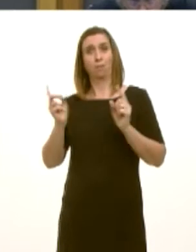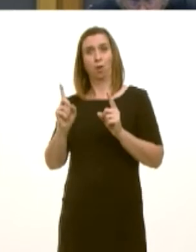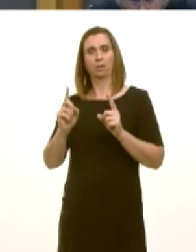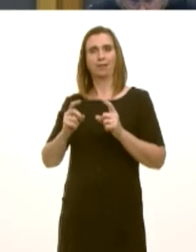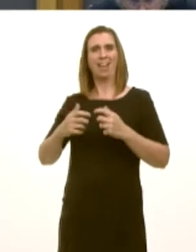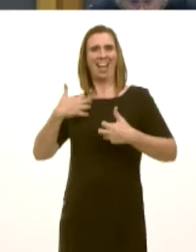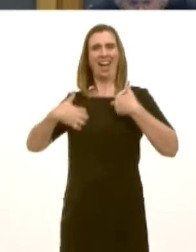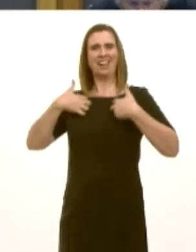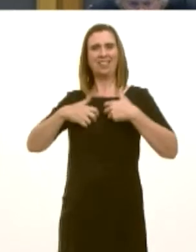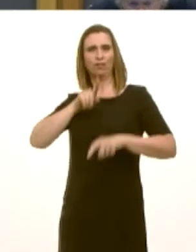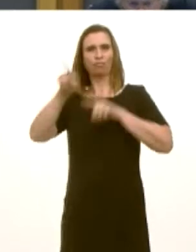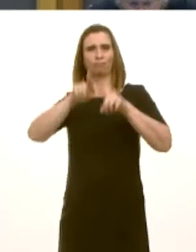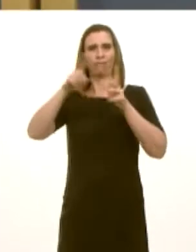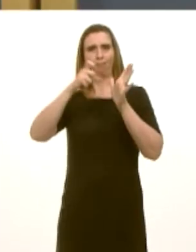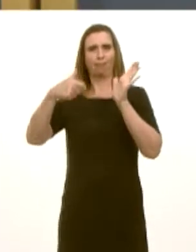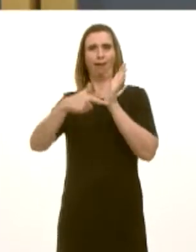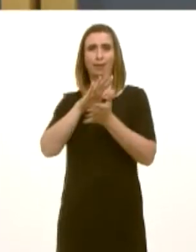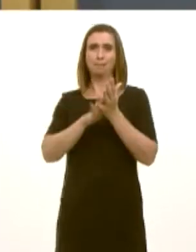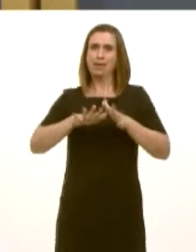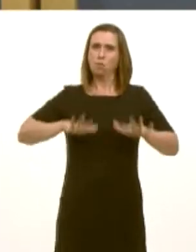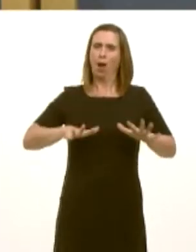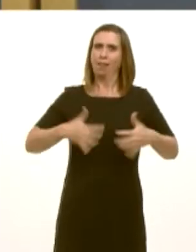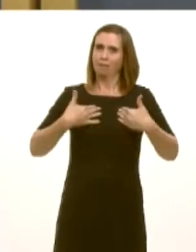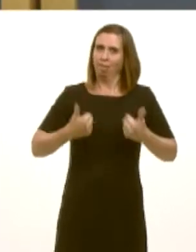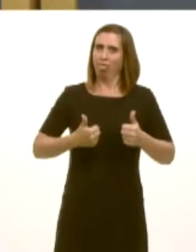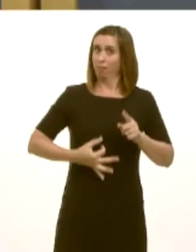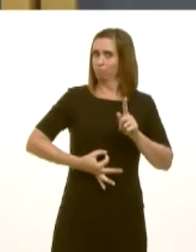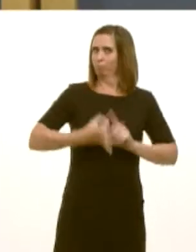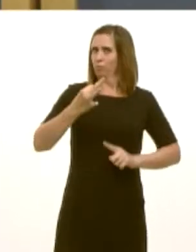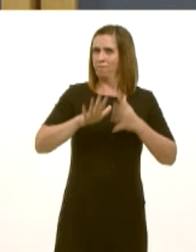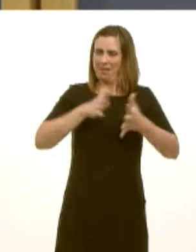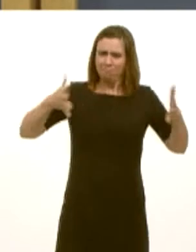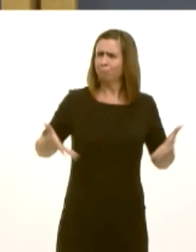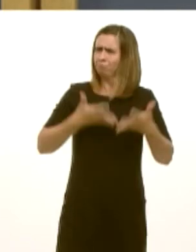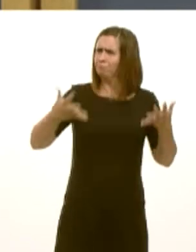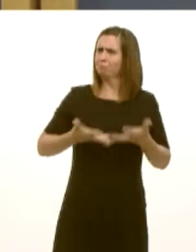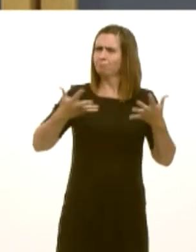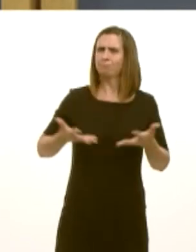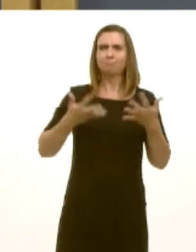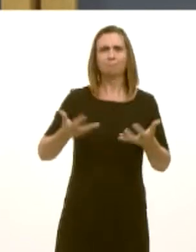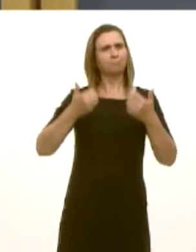Wales as a cycling nation, and that has health benefits, quality-of -life benefits, integrated